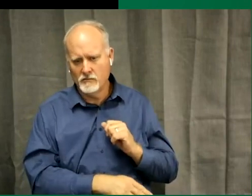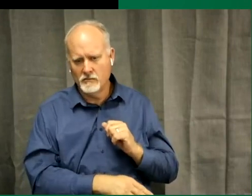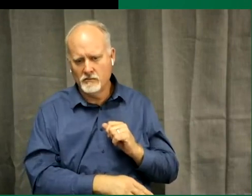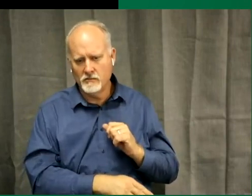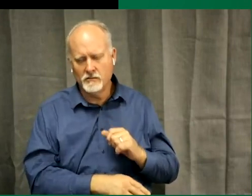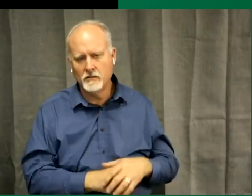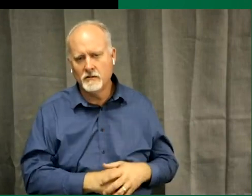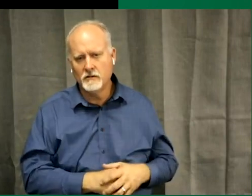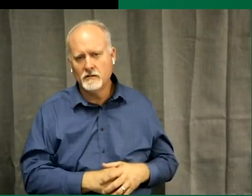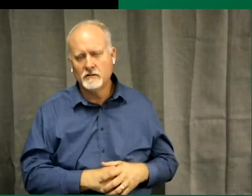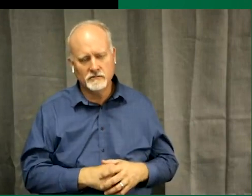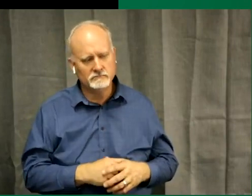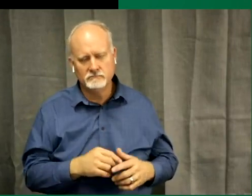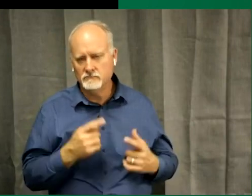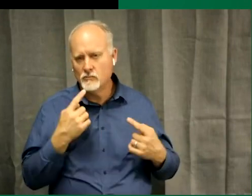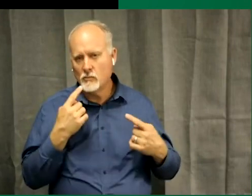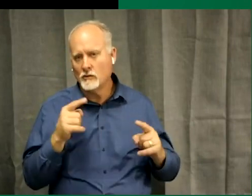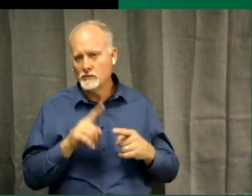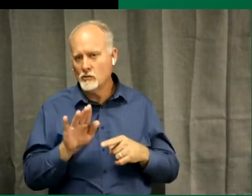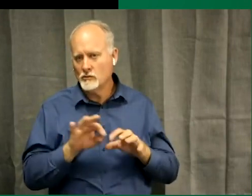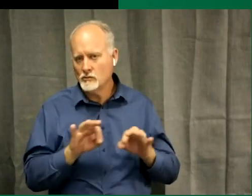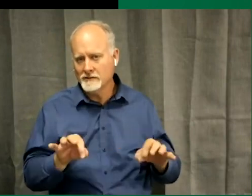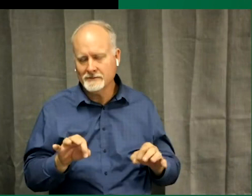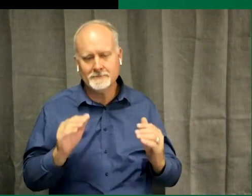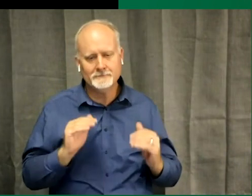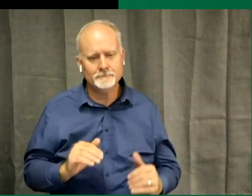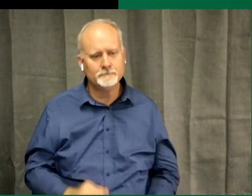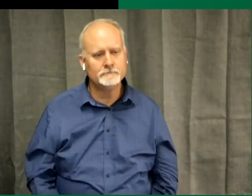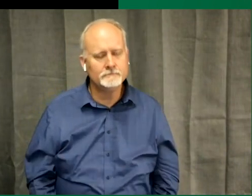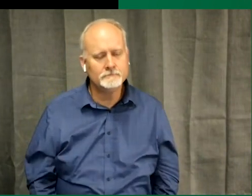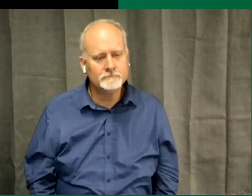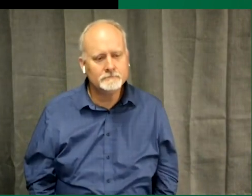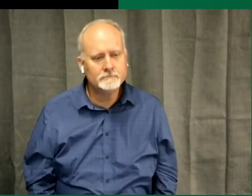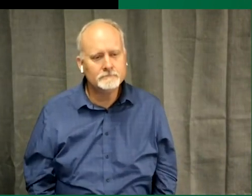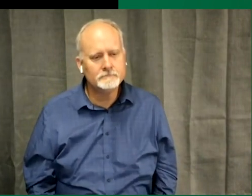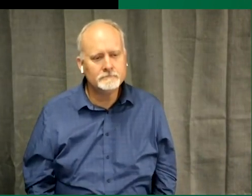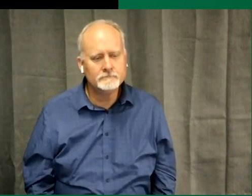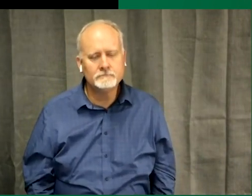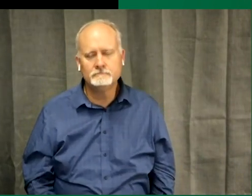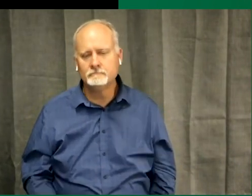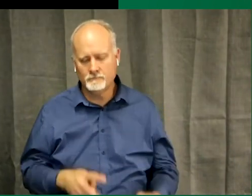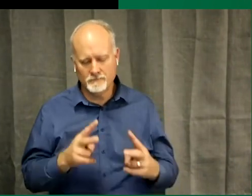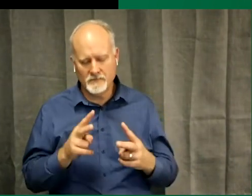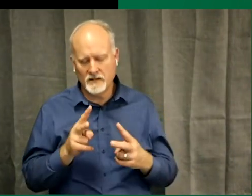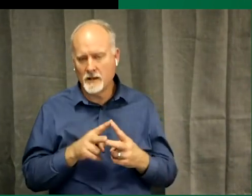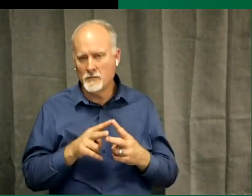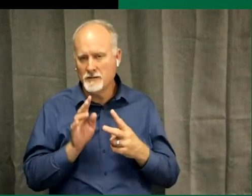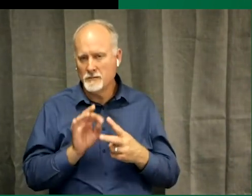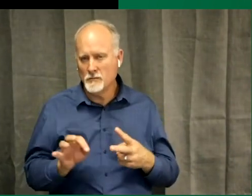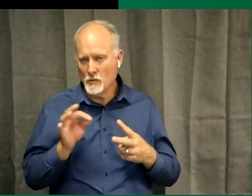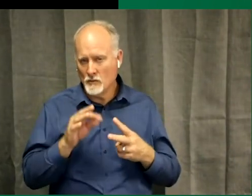as progress towards your degree so next slide so a couple of really important pieces of information